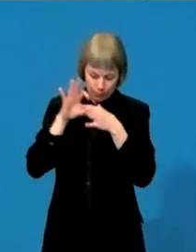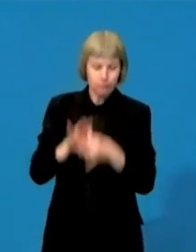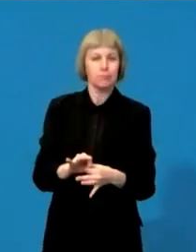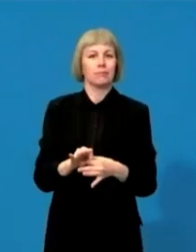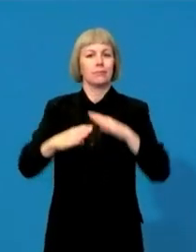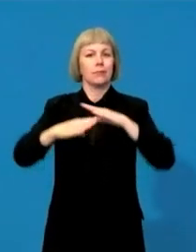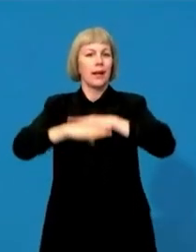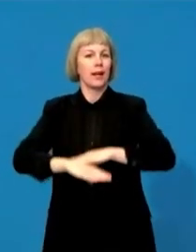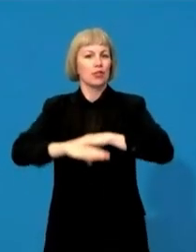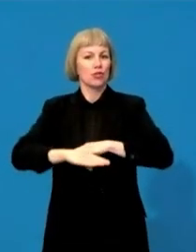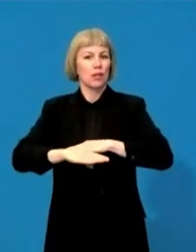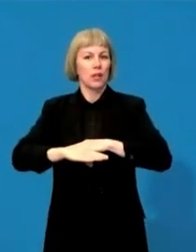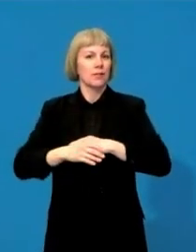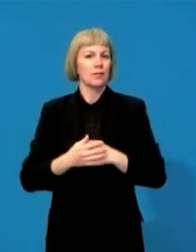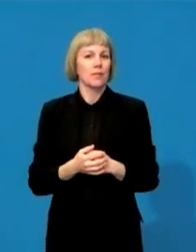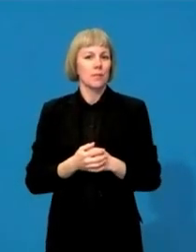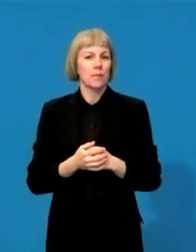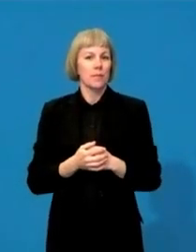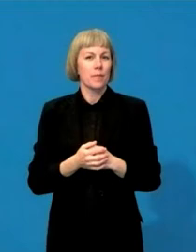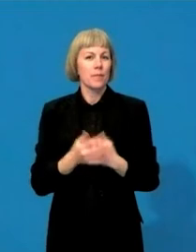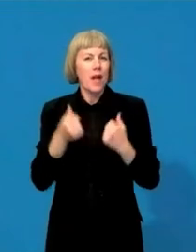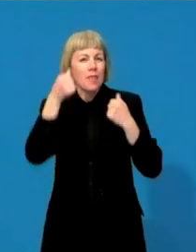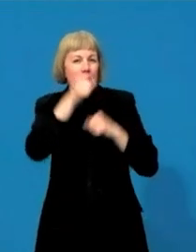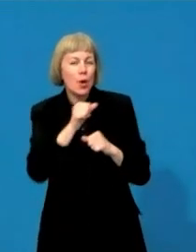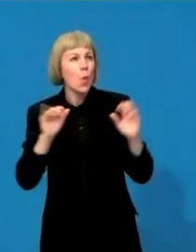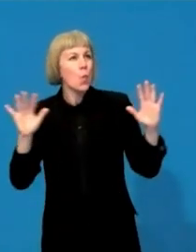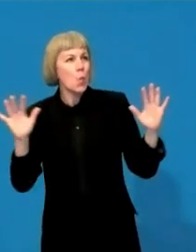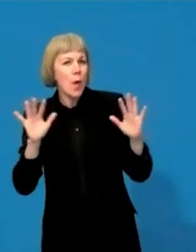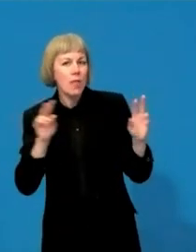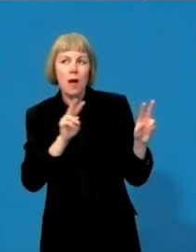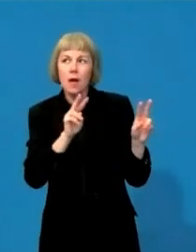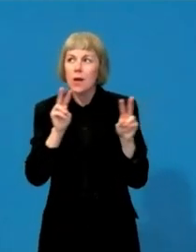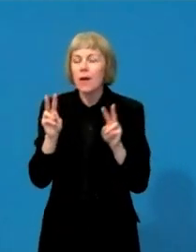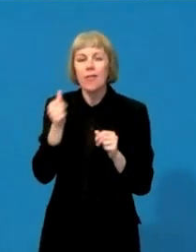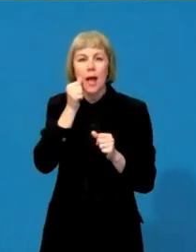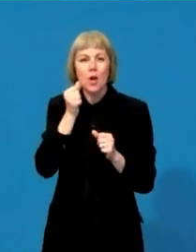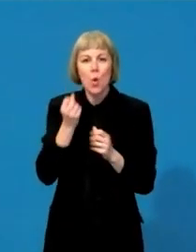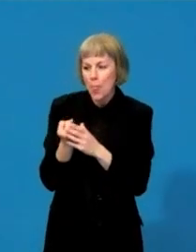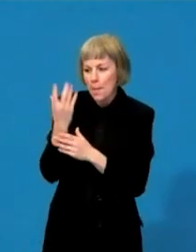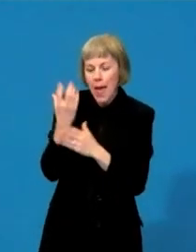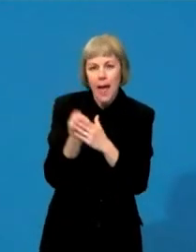They - they know when it's cold weather, they know the plants, the water, you know.